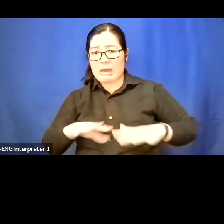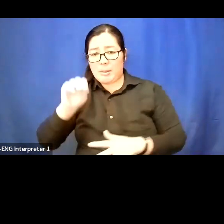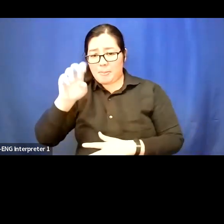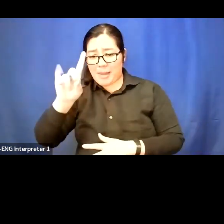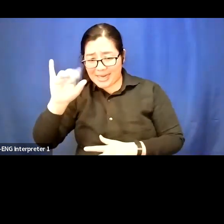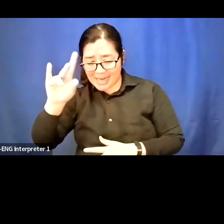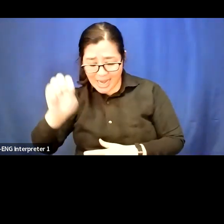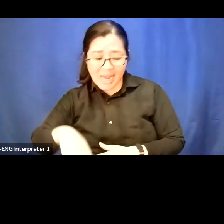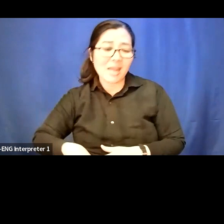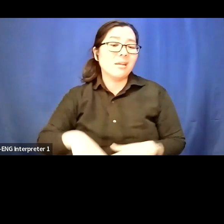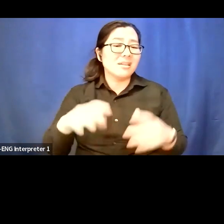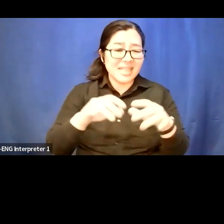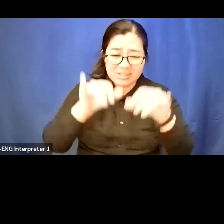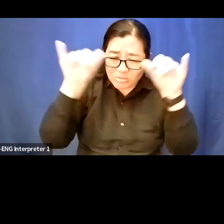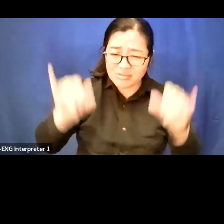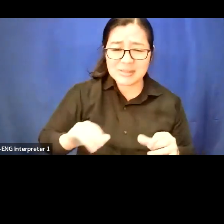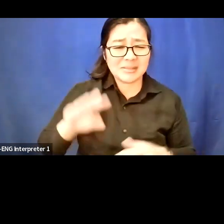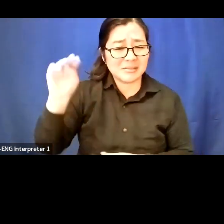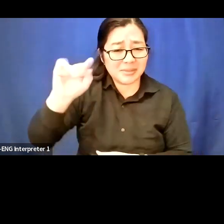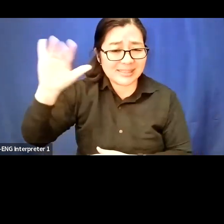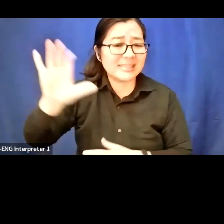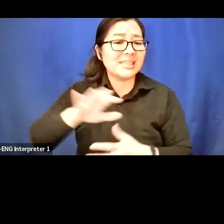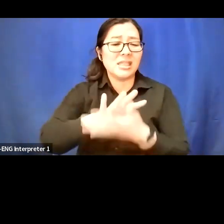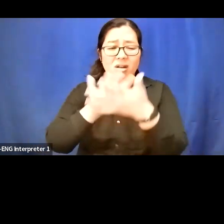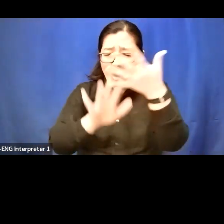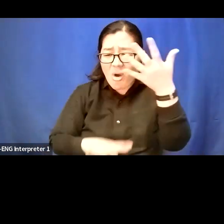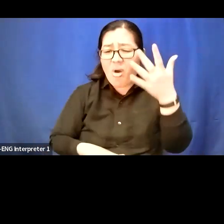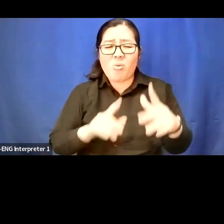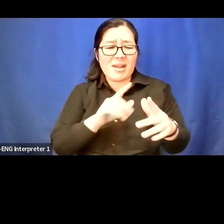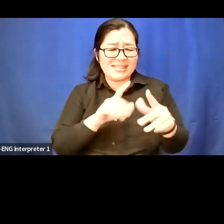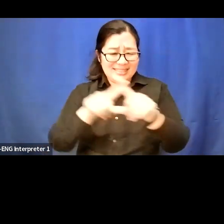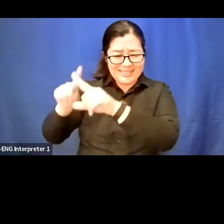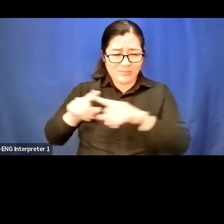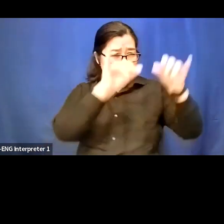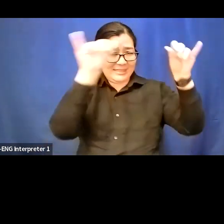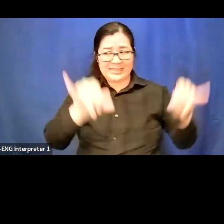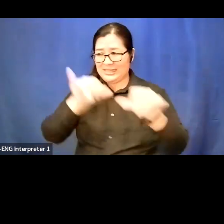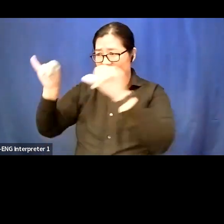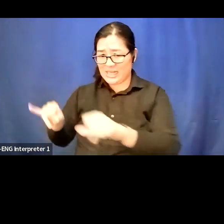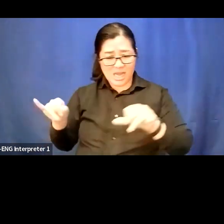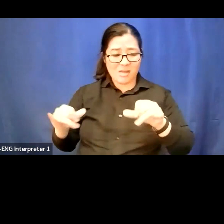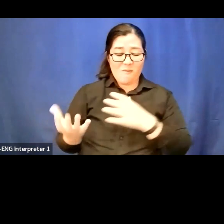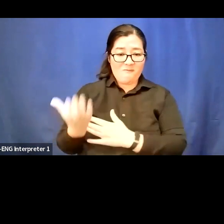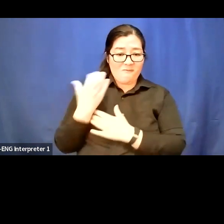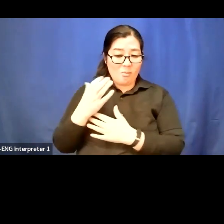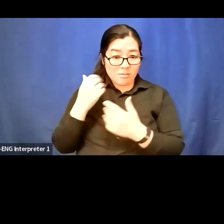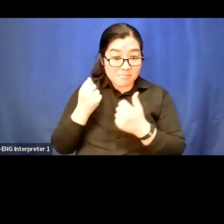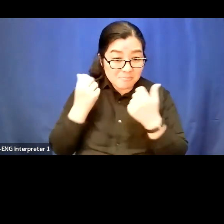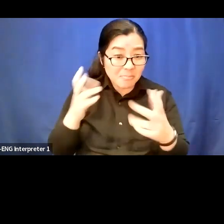and infrastructure and the ways that these very systems force many in disabled communities